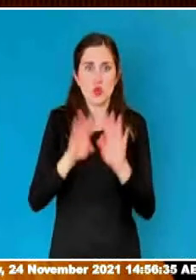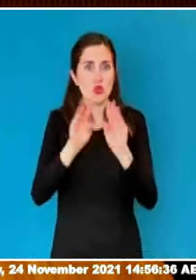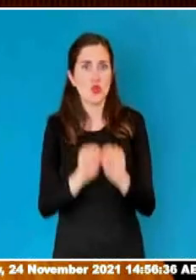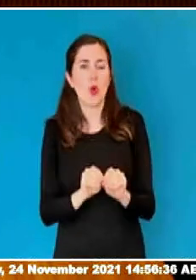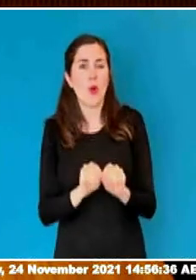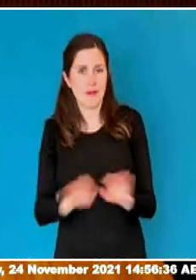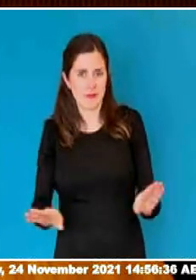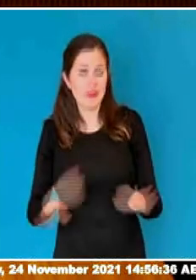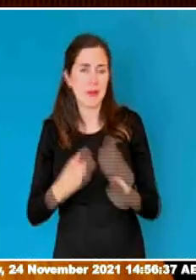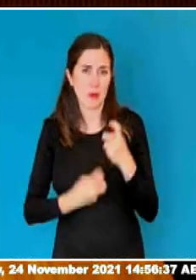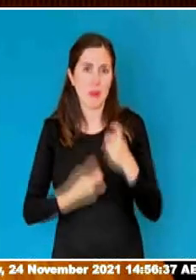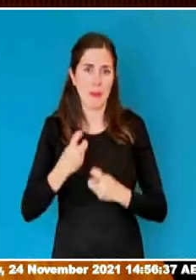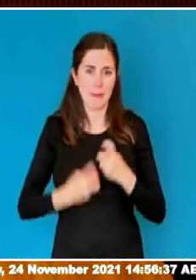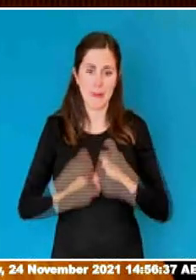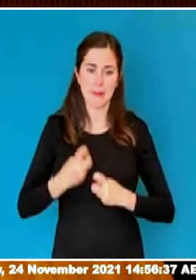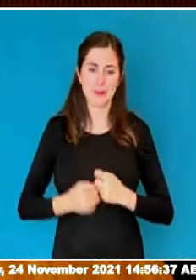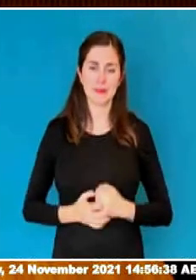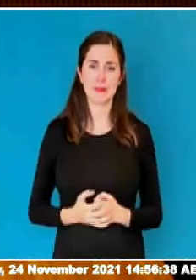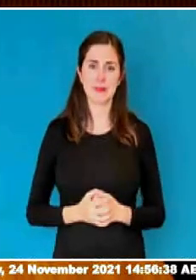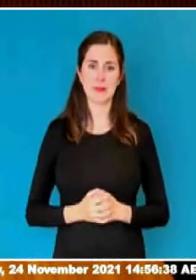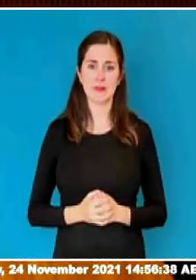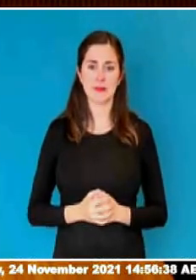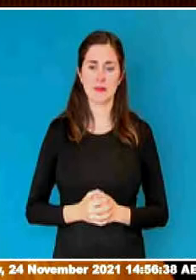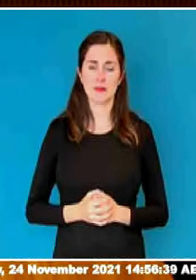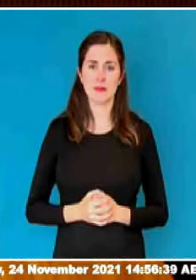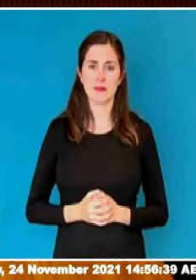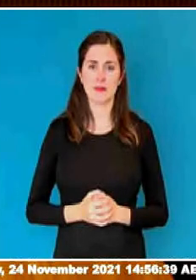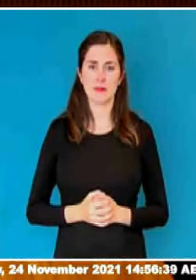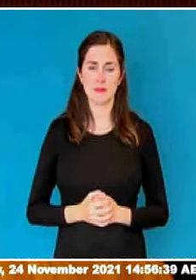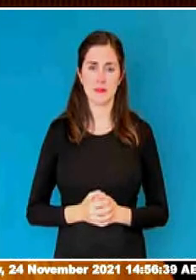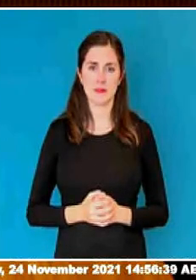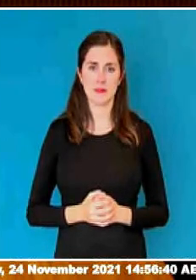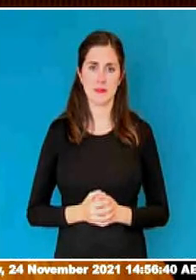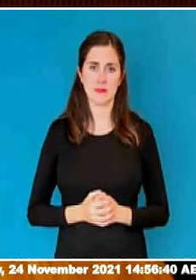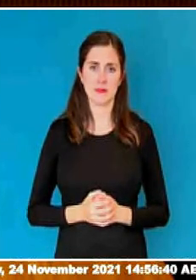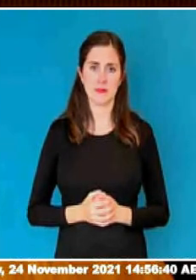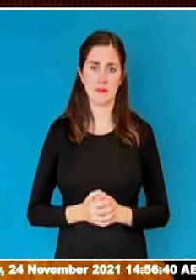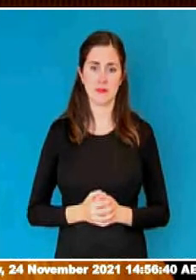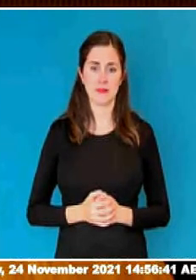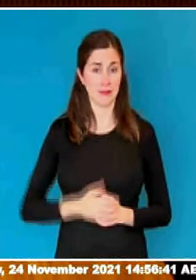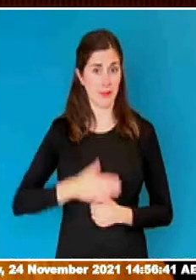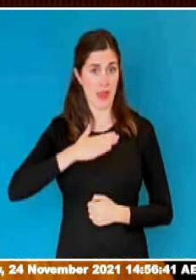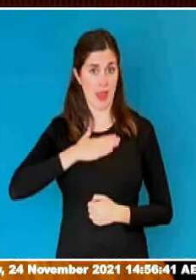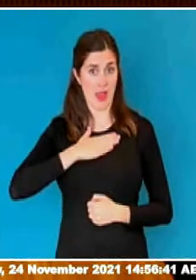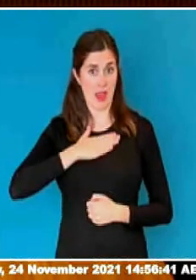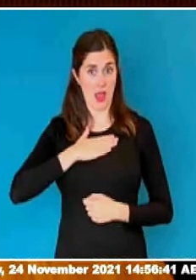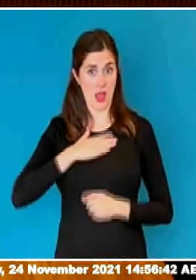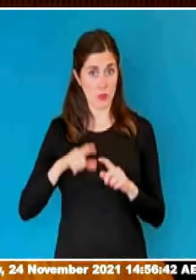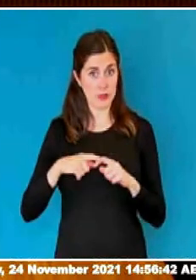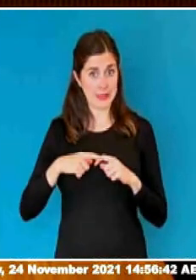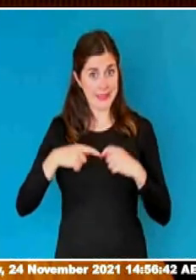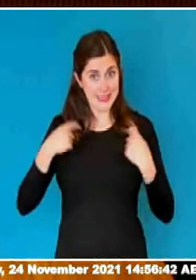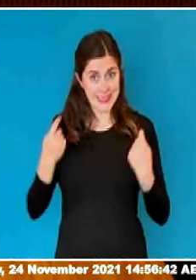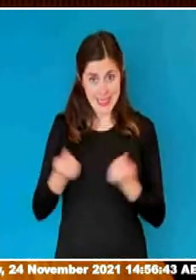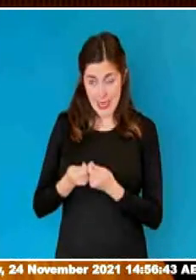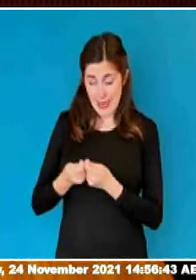And a lot of work that our team has been doing actually relates to interpersonal